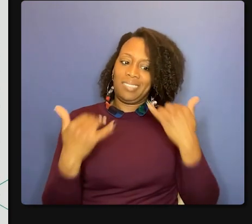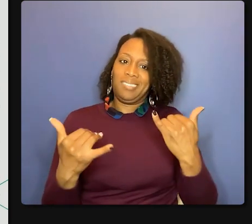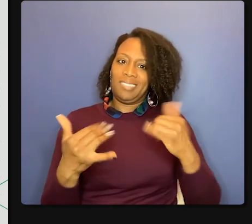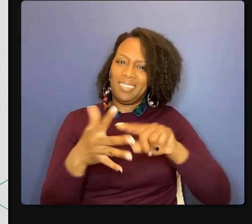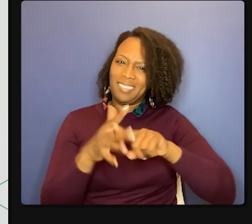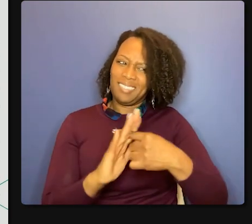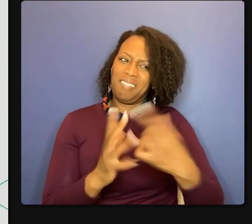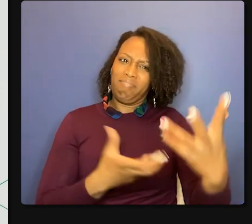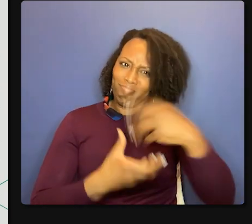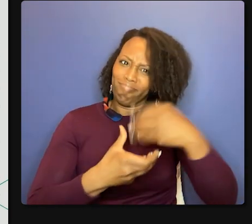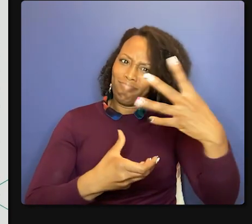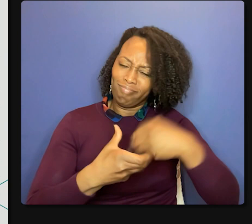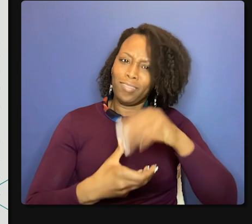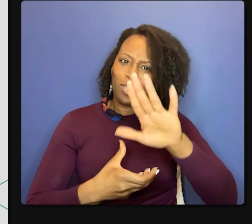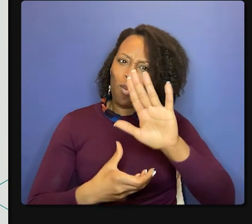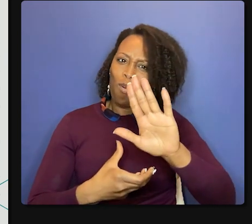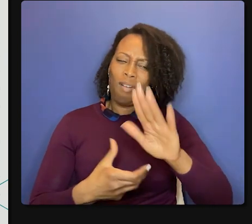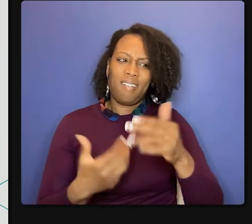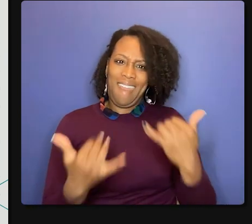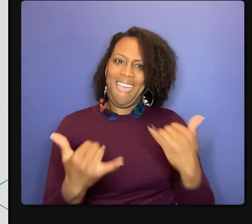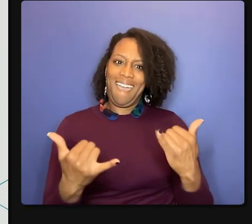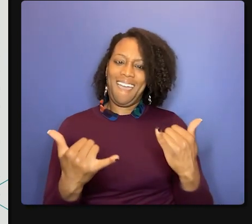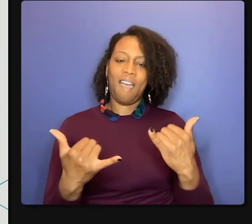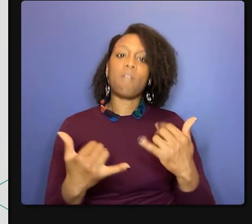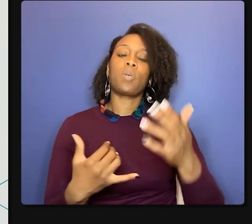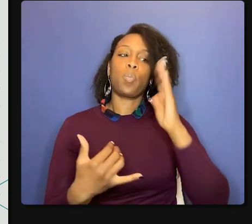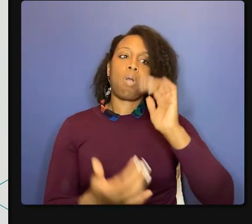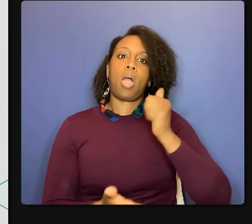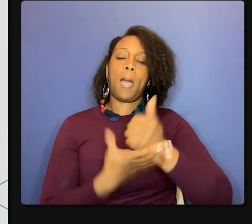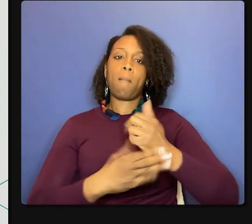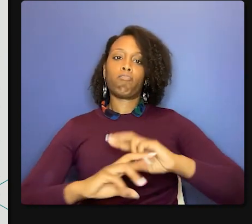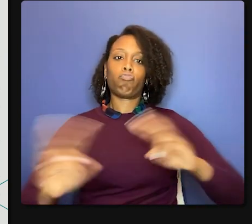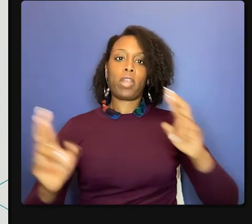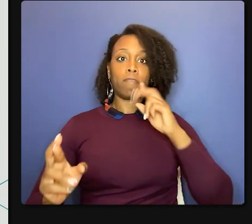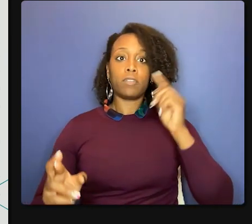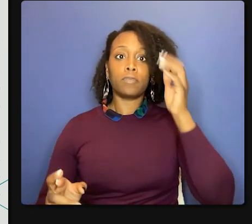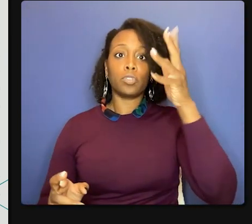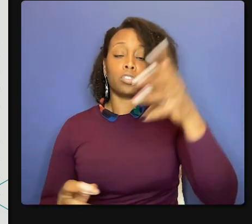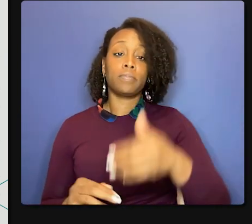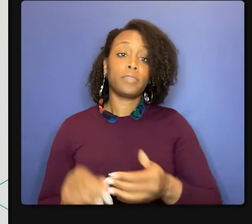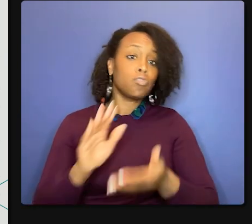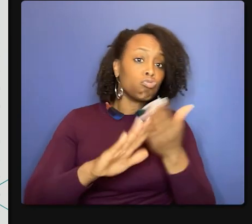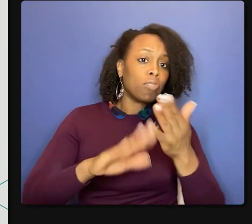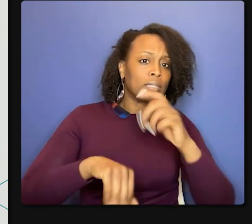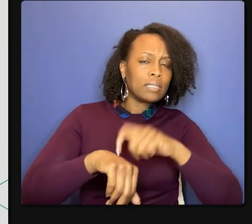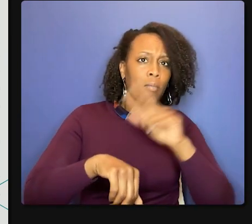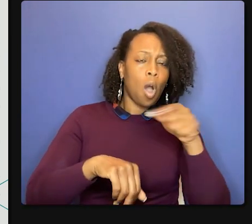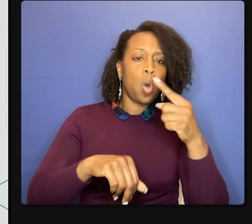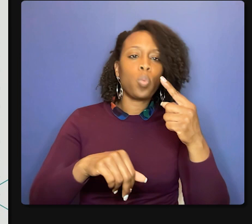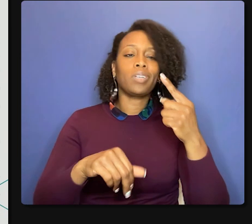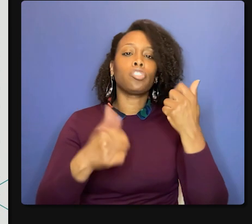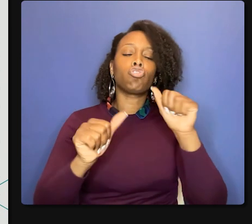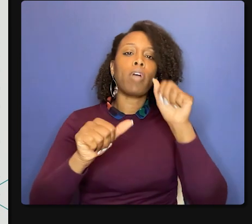Now, I encourage you to start integrating now, please. Get it into your titles, it will set you up for the future.